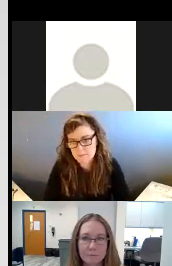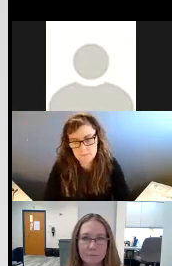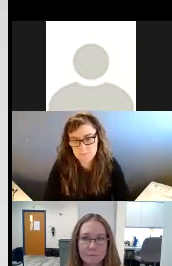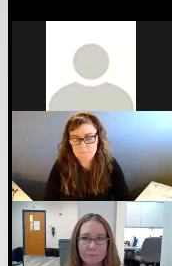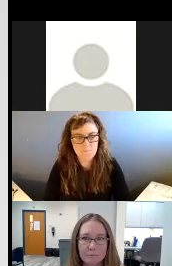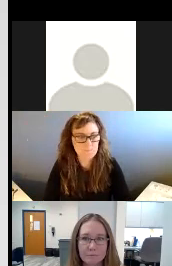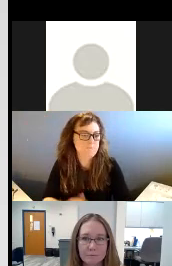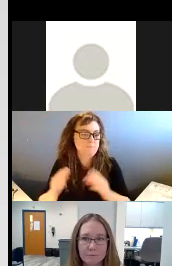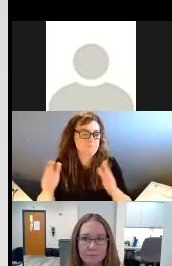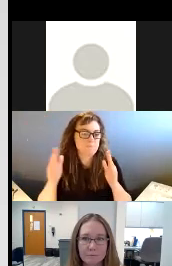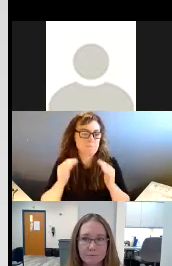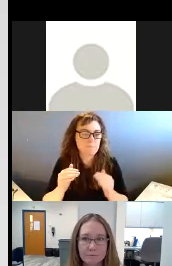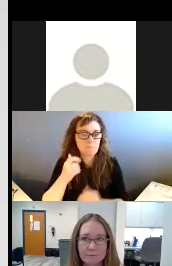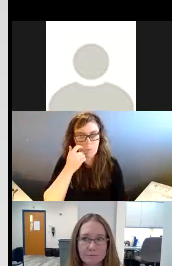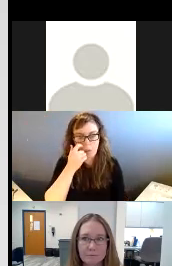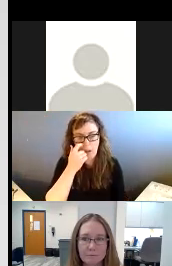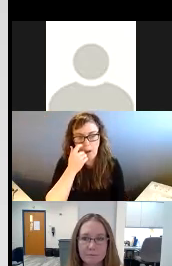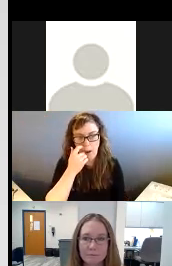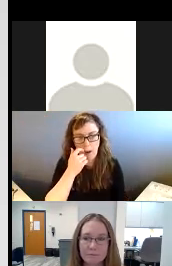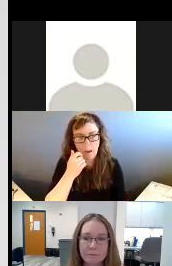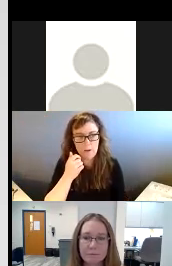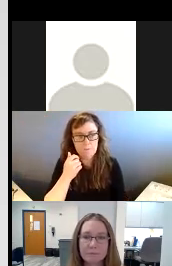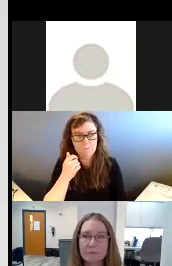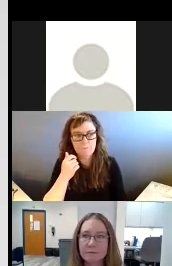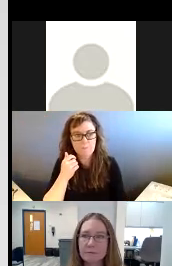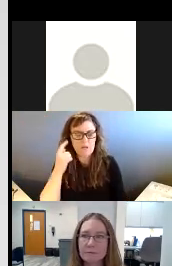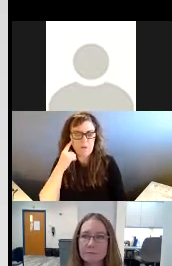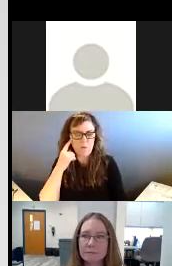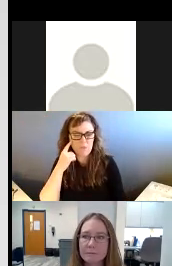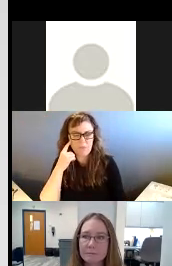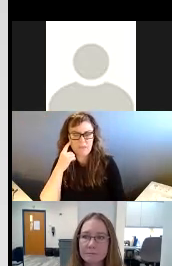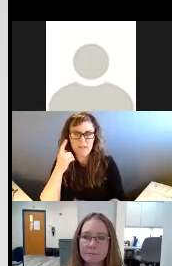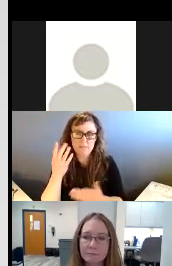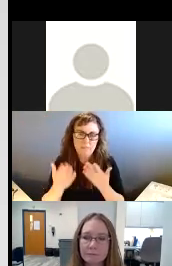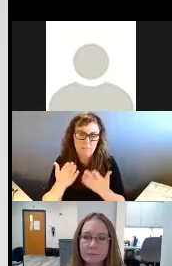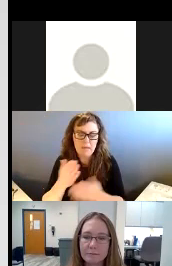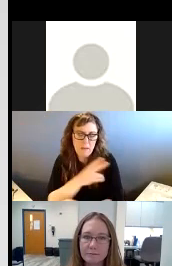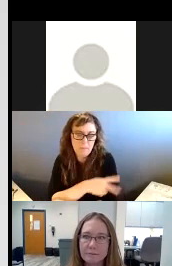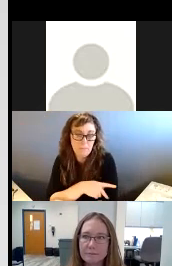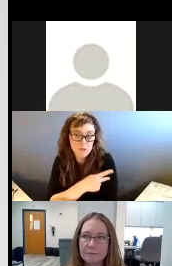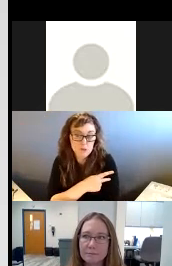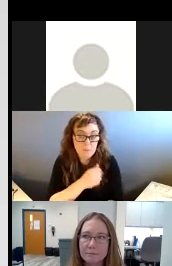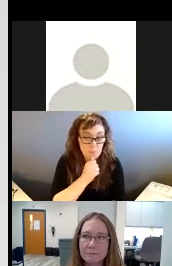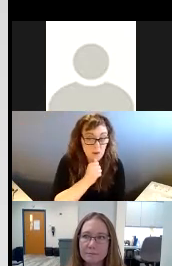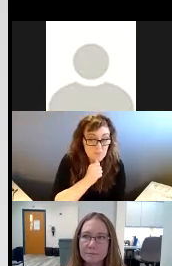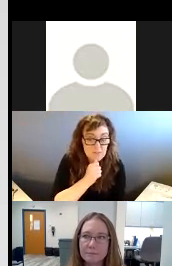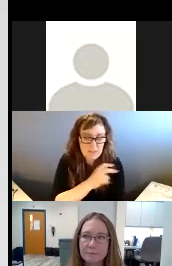ABOUT IN TERMS OF PATIENT PRIVACY AND PATIENT SECURITY. SO, FIRST IS CONSENT.